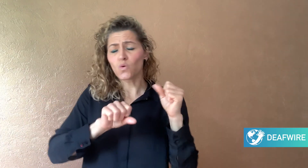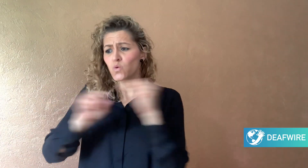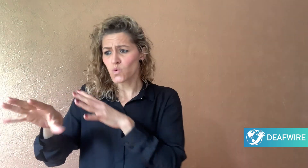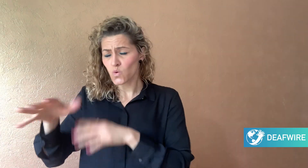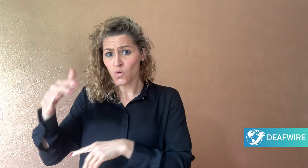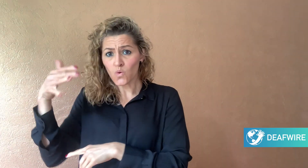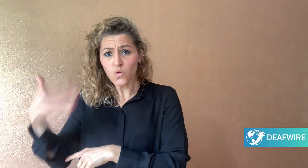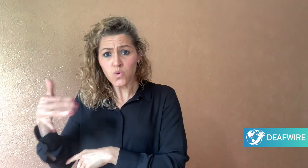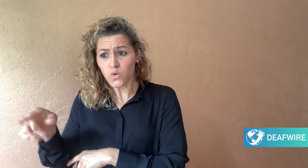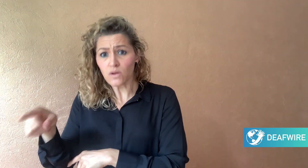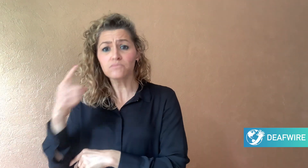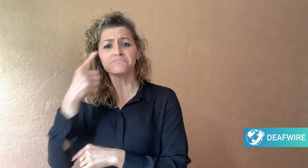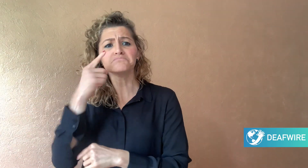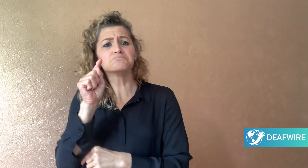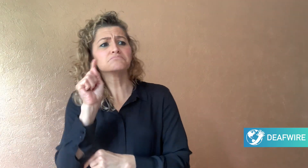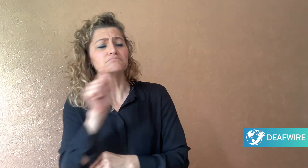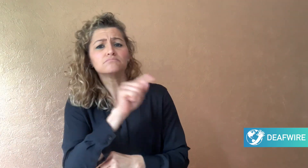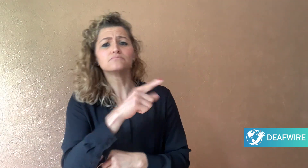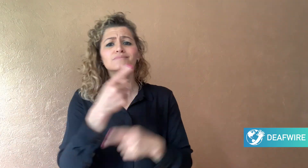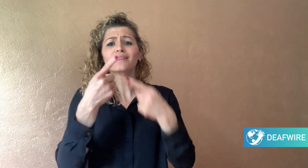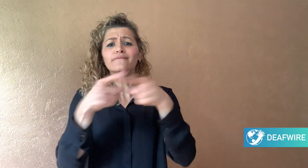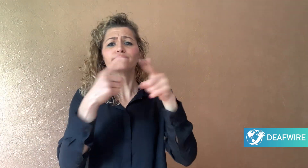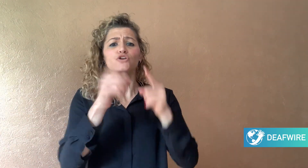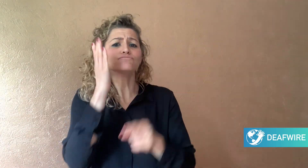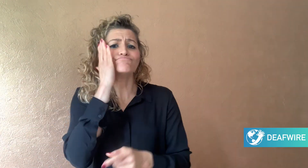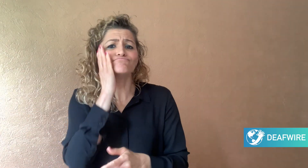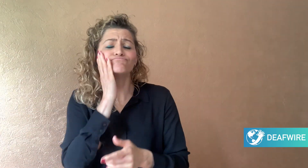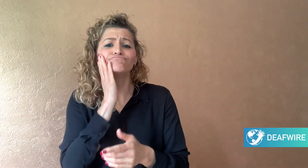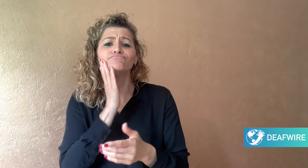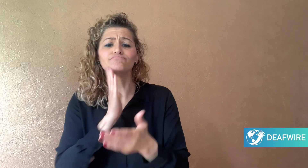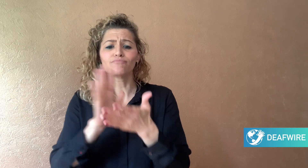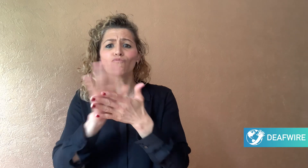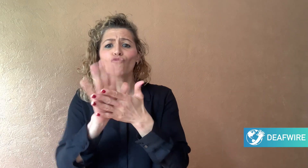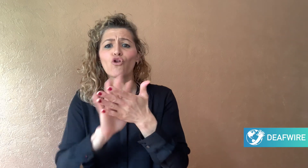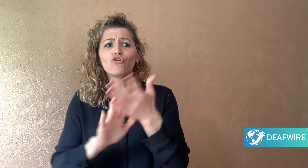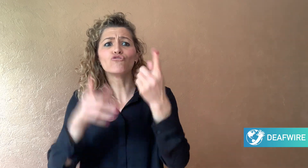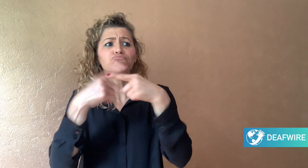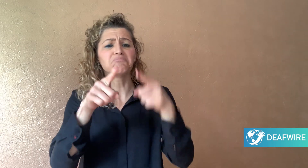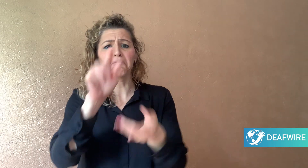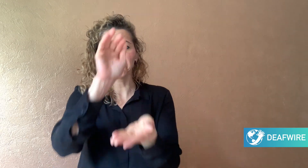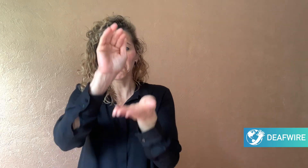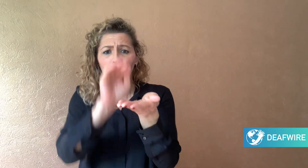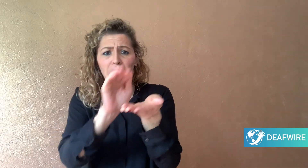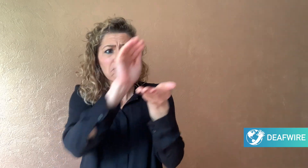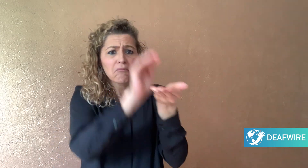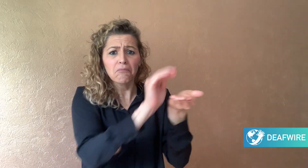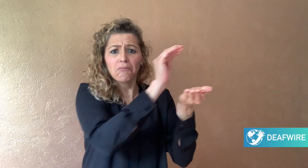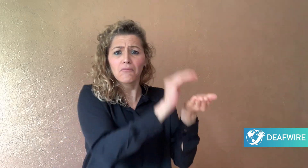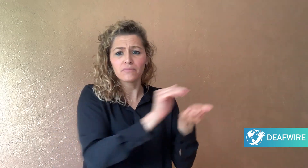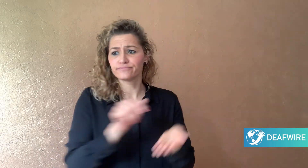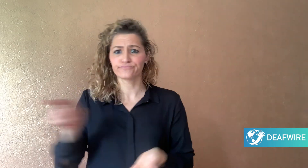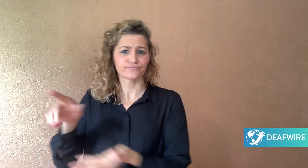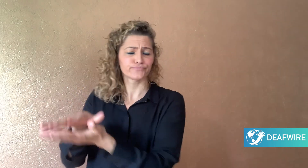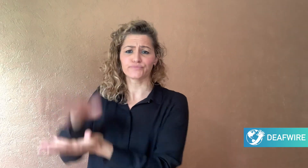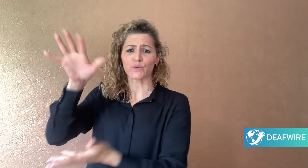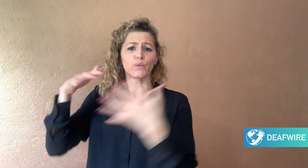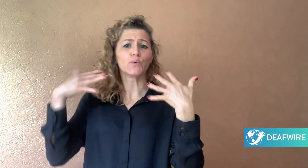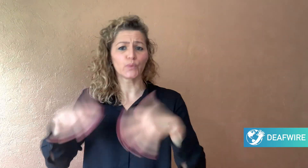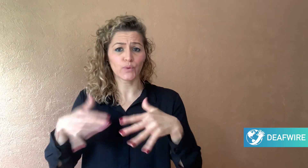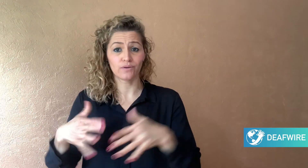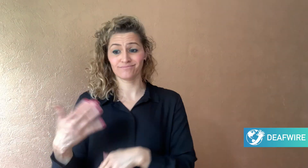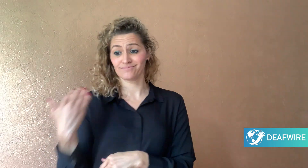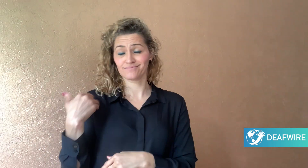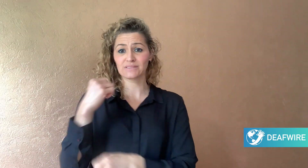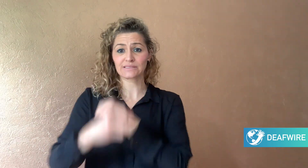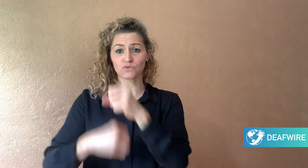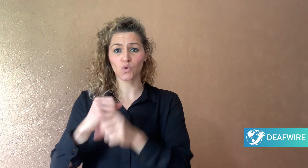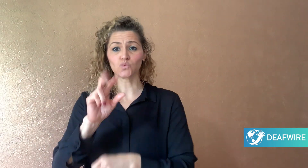compared to other races. In 2019, African Americans